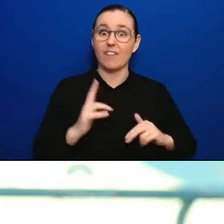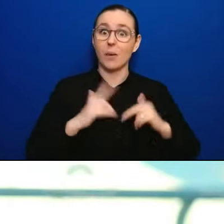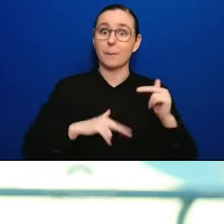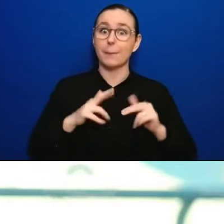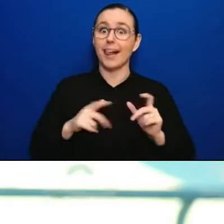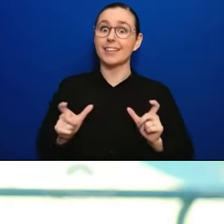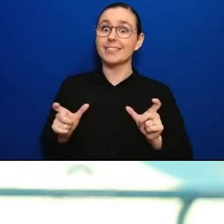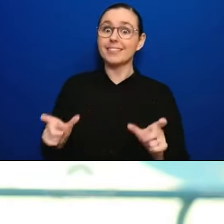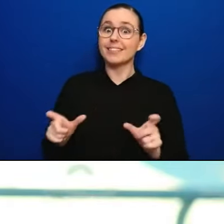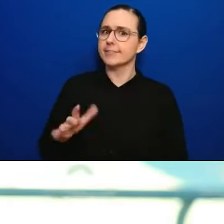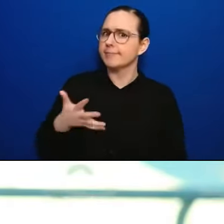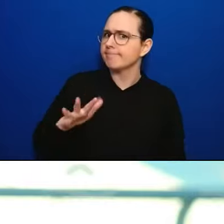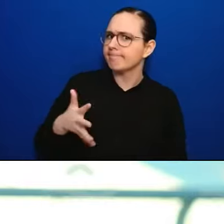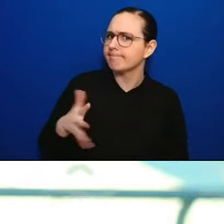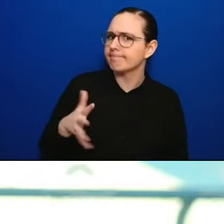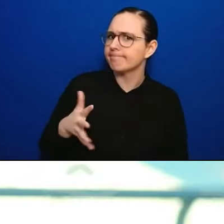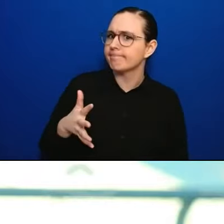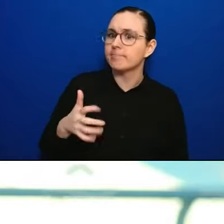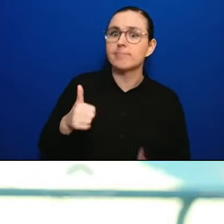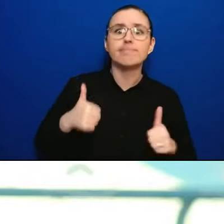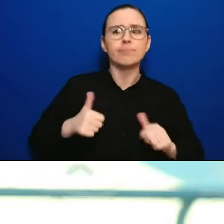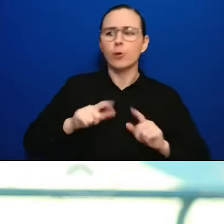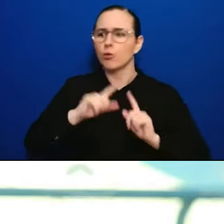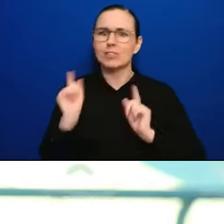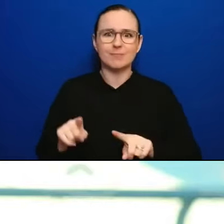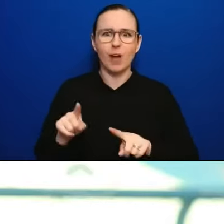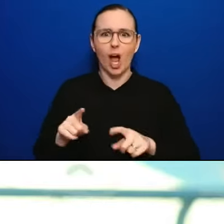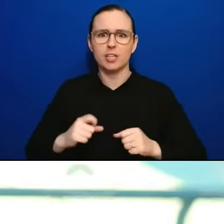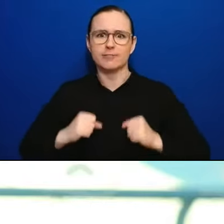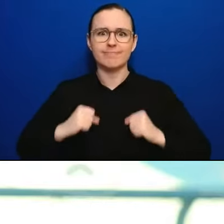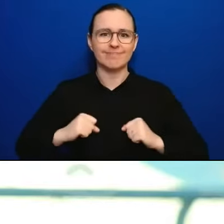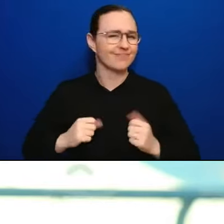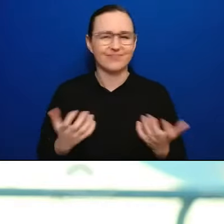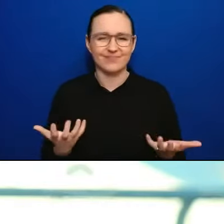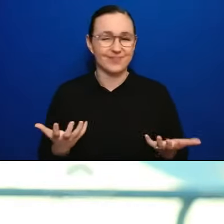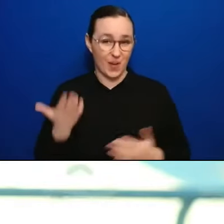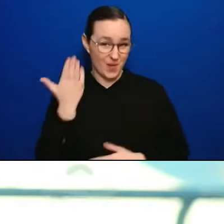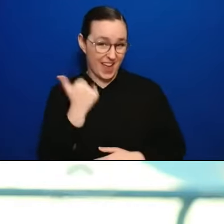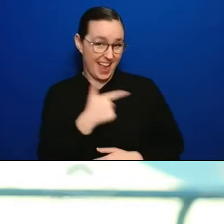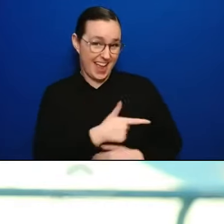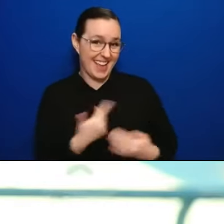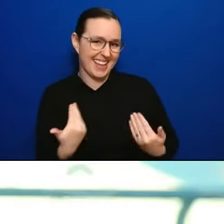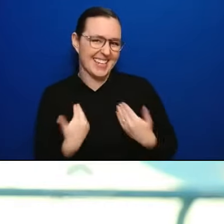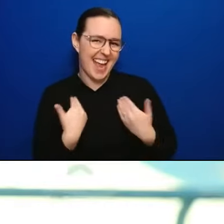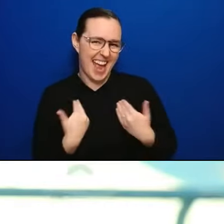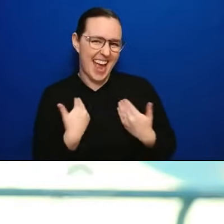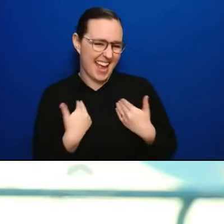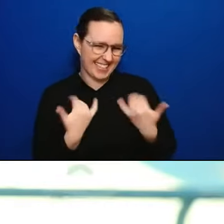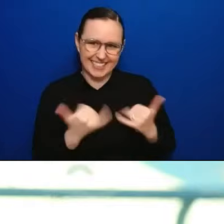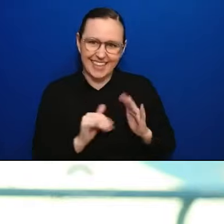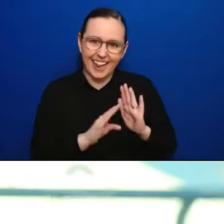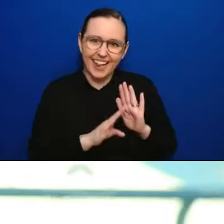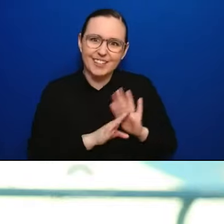what they found is they weren't getting a strong immune response and partly this is because our immune system